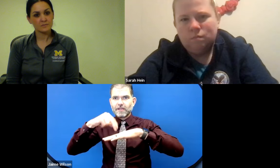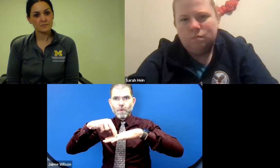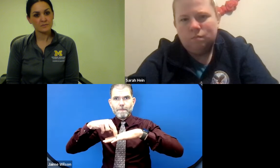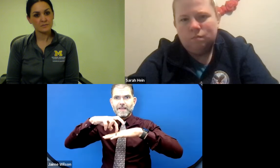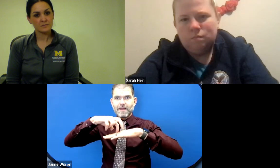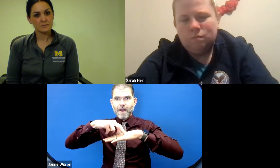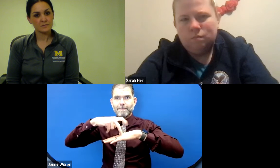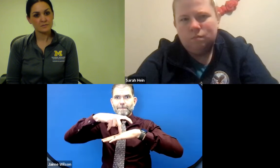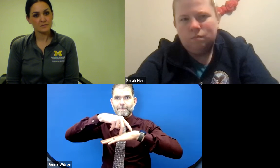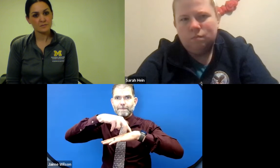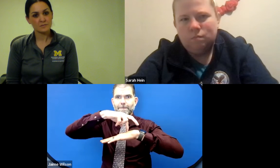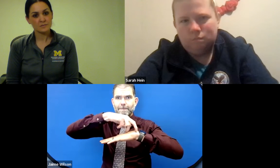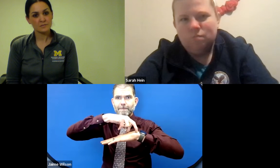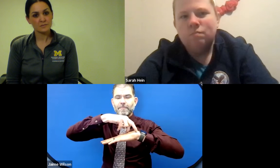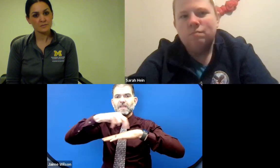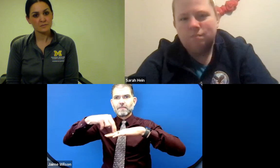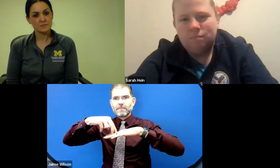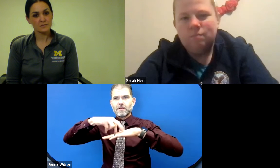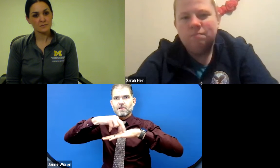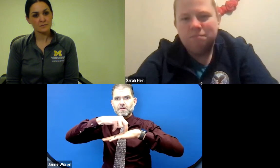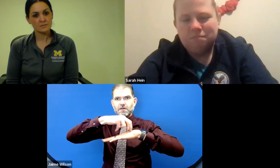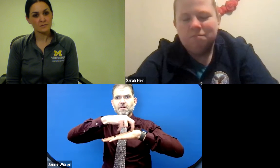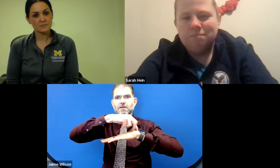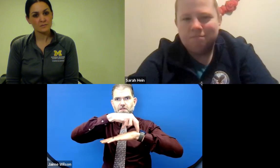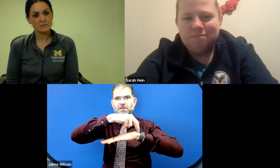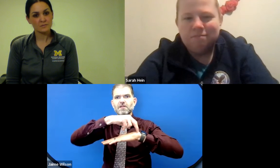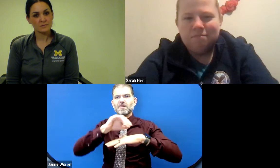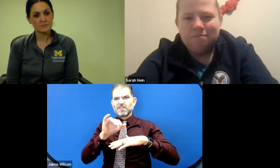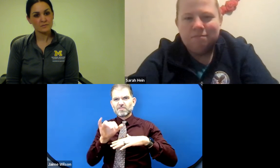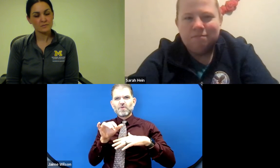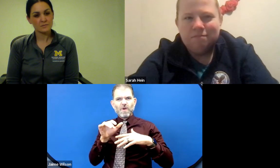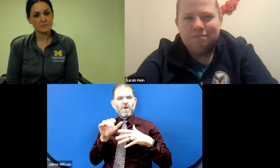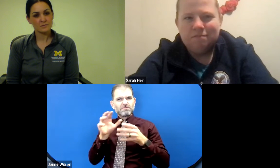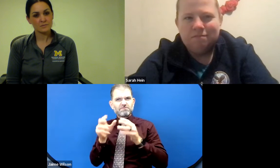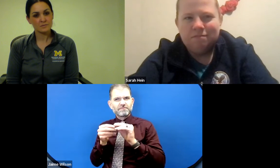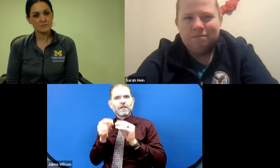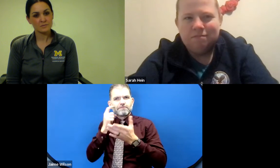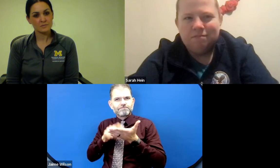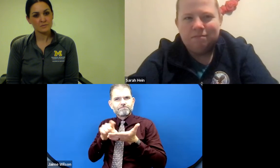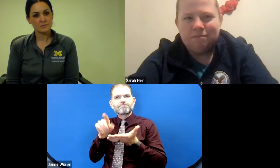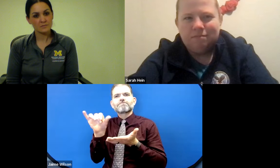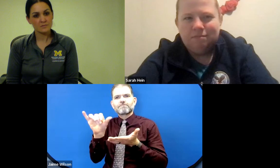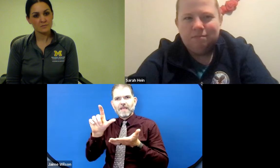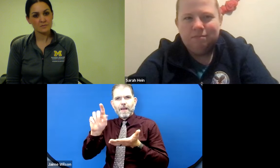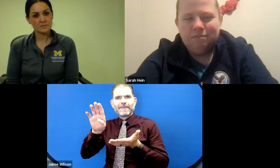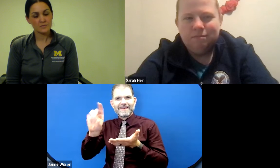ASL Interpreter: So as they walk, they don't pick up their feet. ASL Interpreter: they tend to keep their feet very close to the ground.